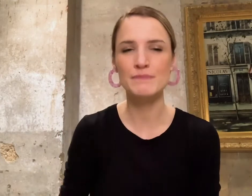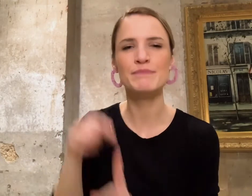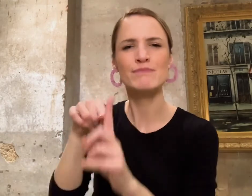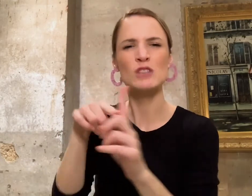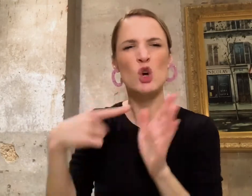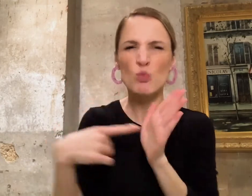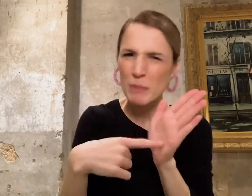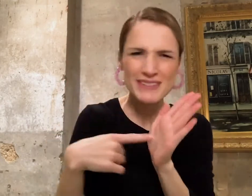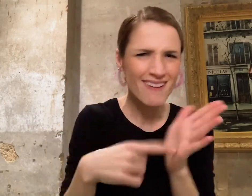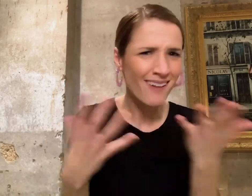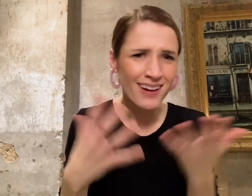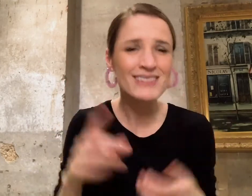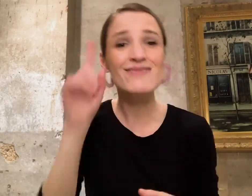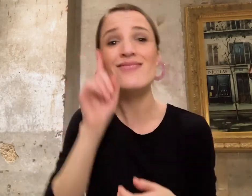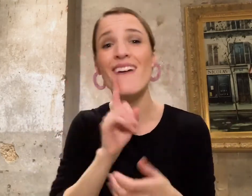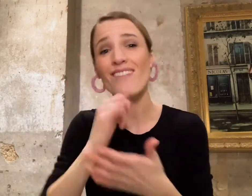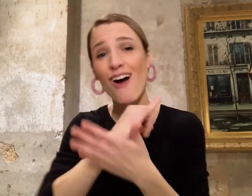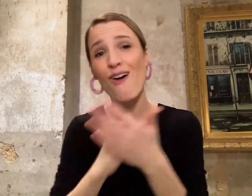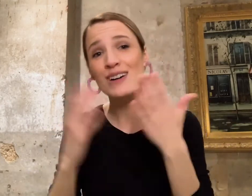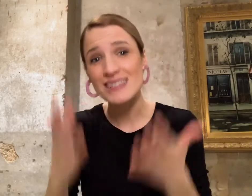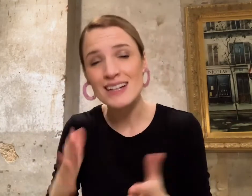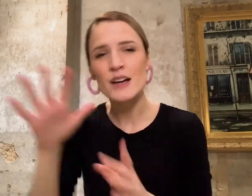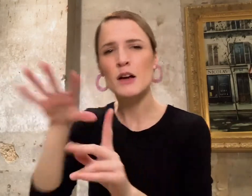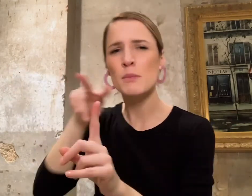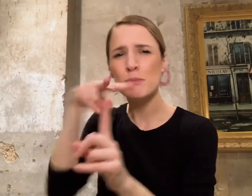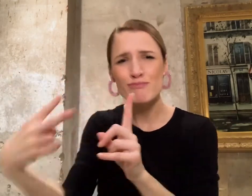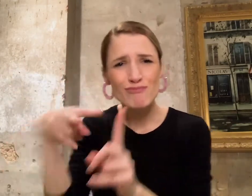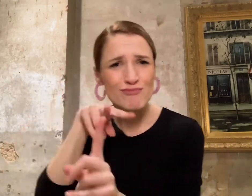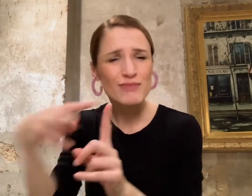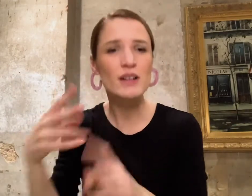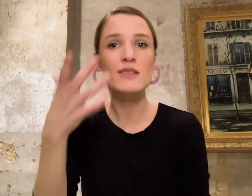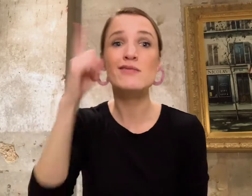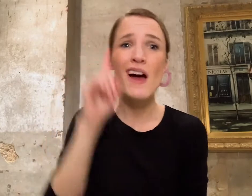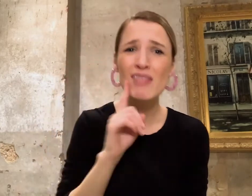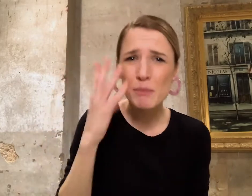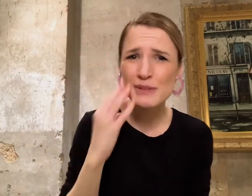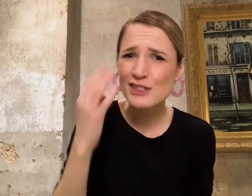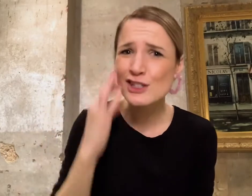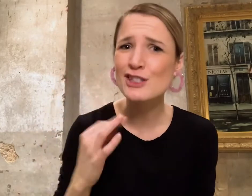De'VIA represents Deaf artists and perceptions based on their Deaf experiences.